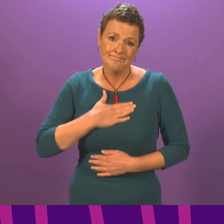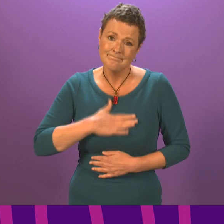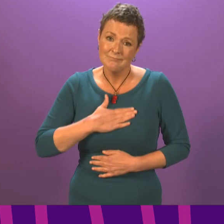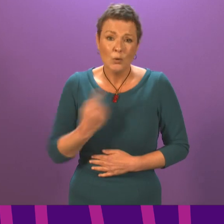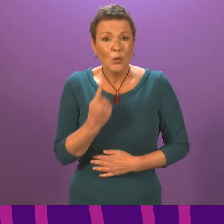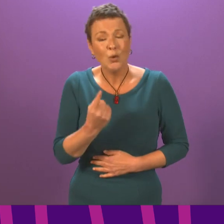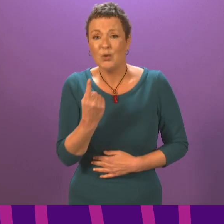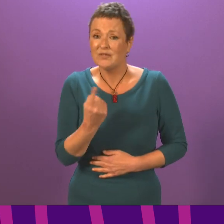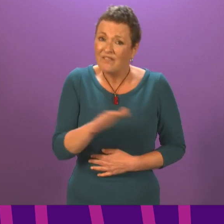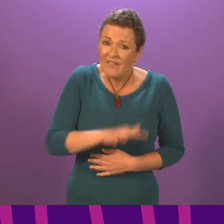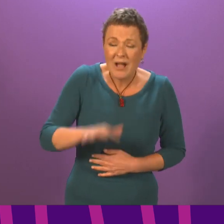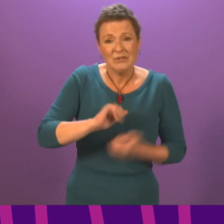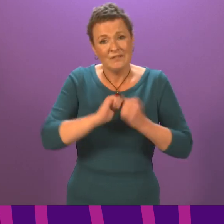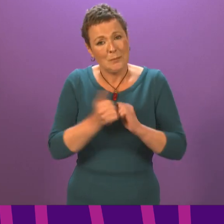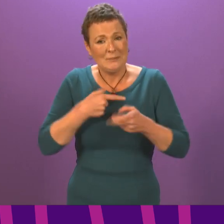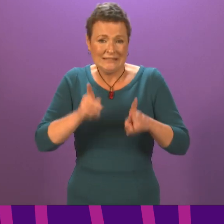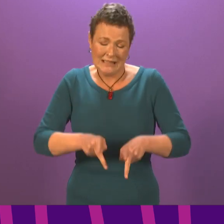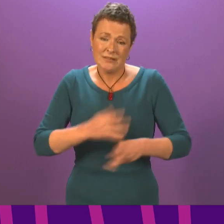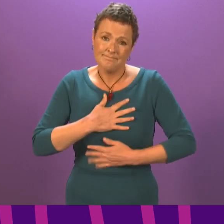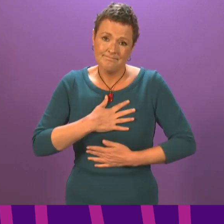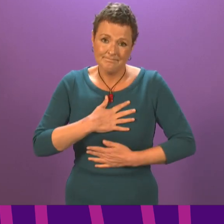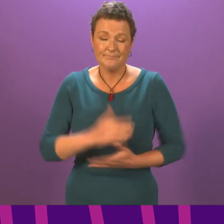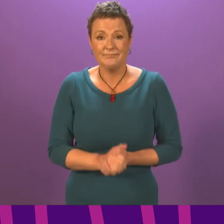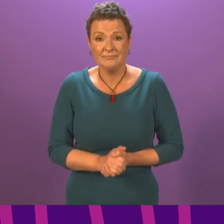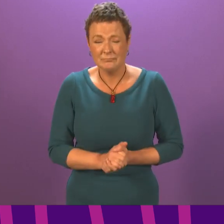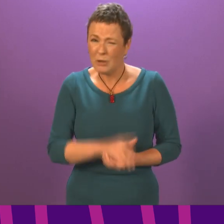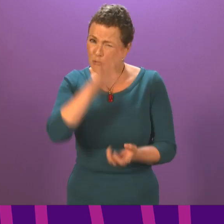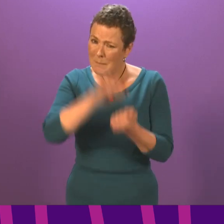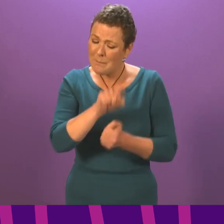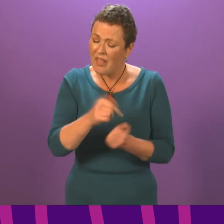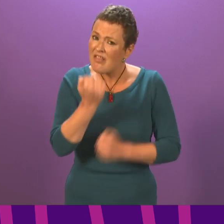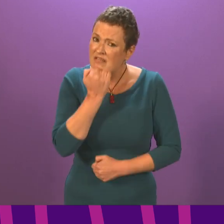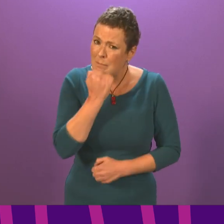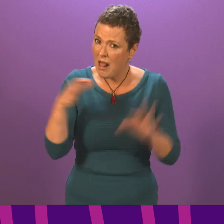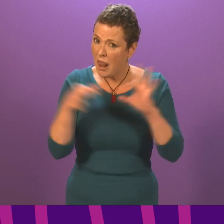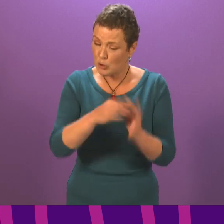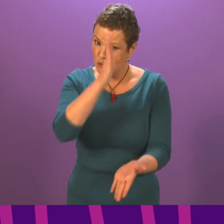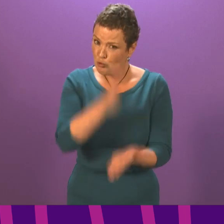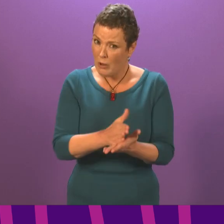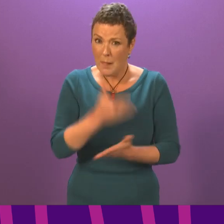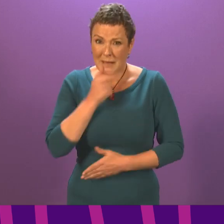Today’s statistics, behind which are real people, provide an important and difficult